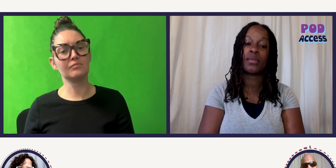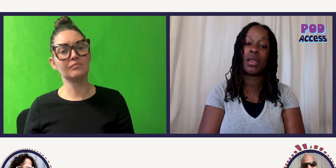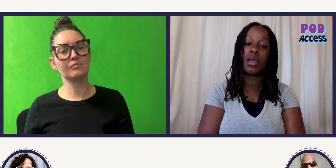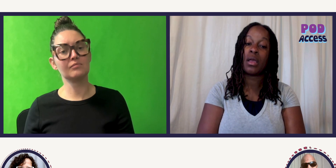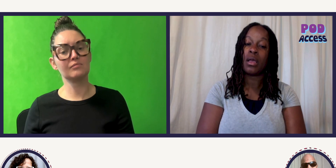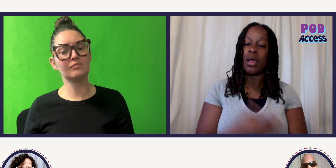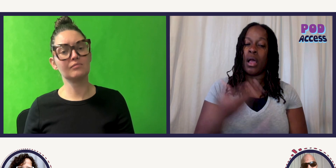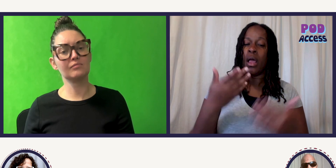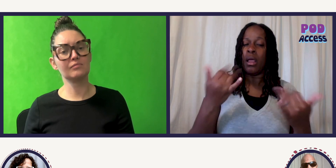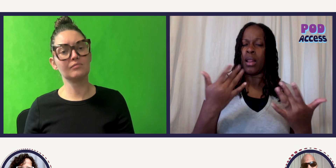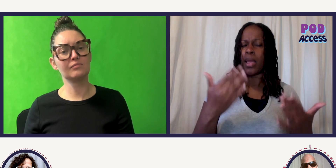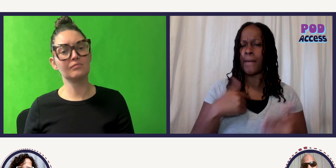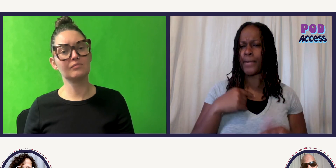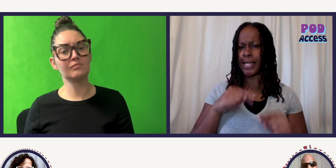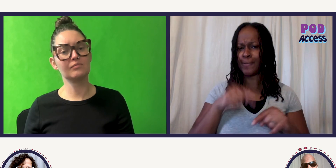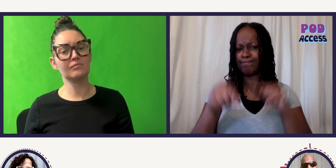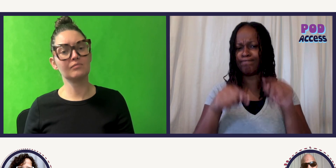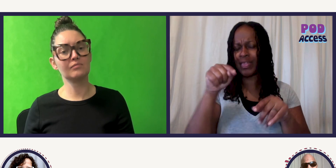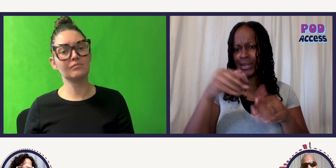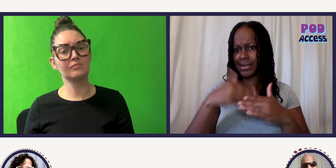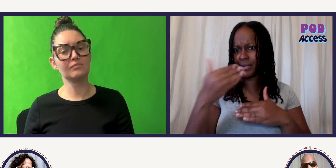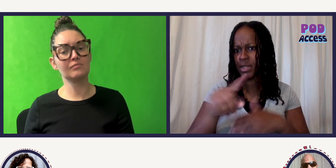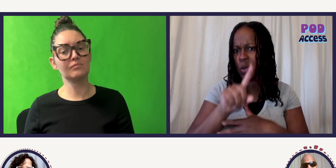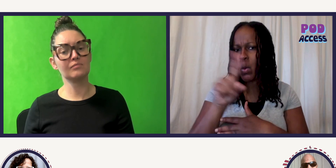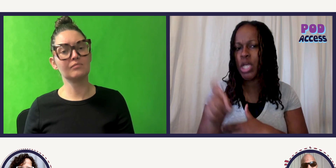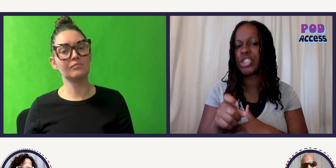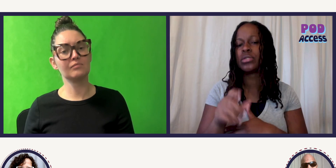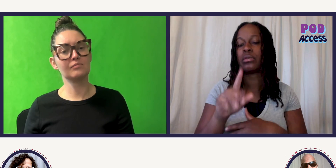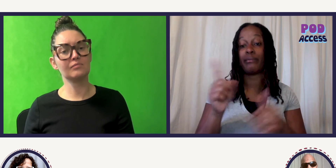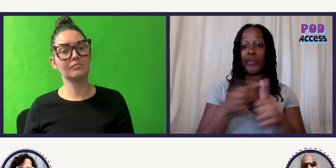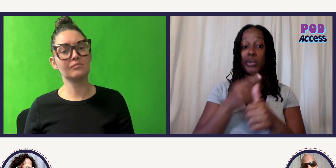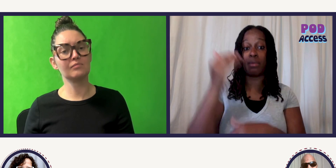Now let me preface this next question by first acknowledging that I know it’s not grammatically correct.